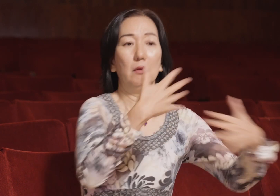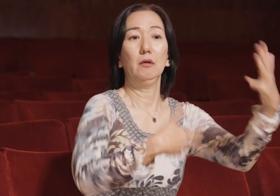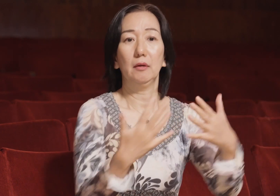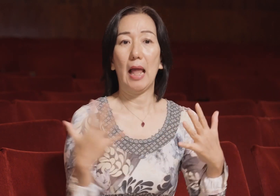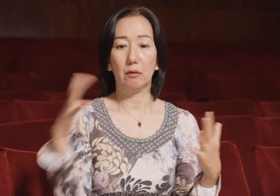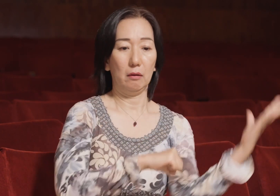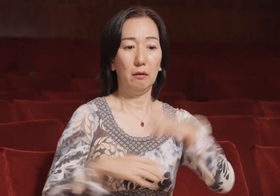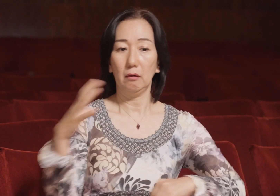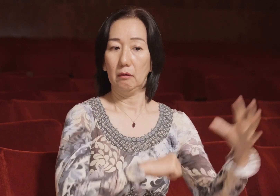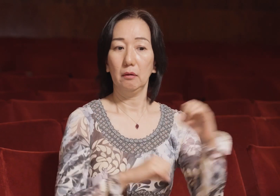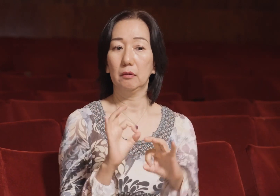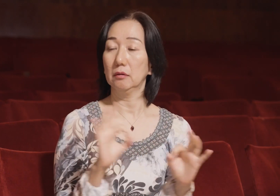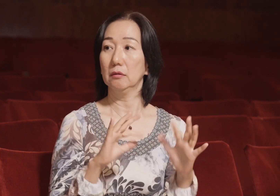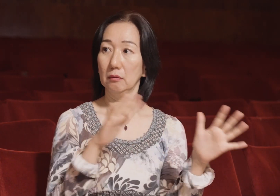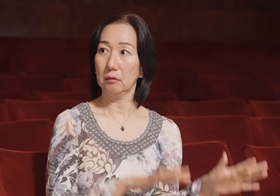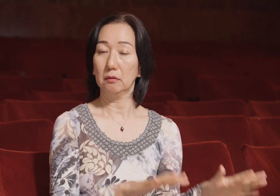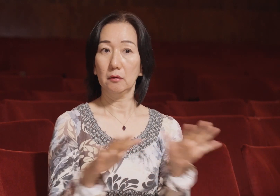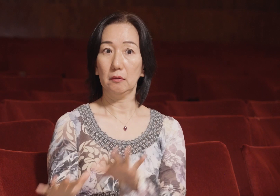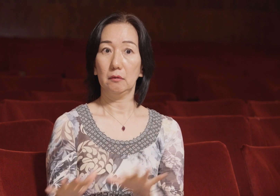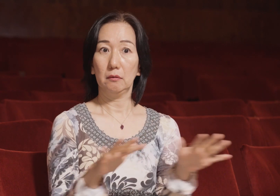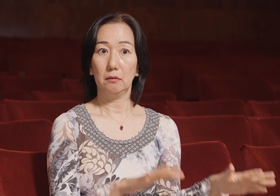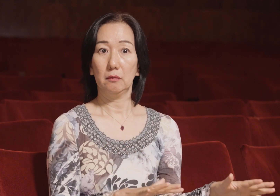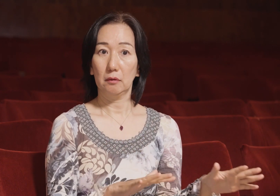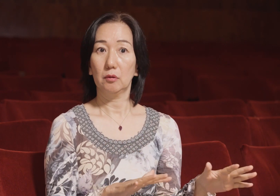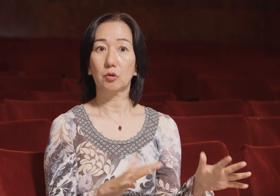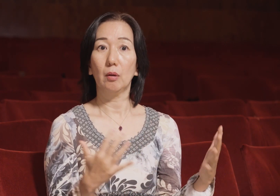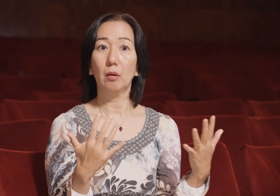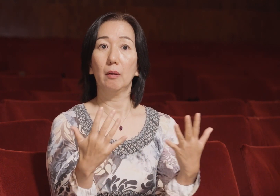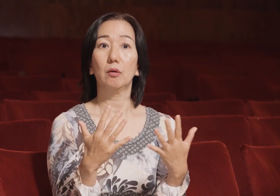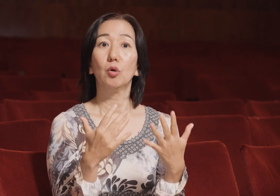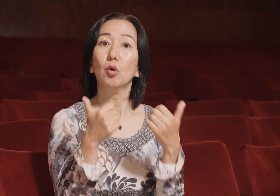And the pace moves at such a way that everyone's kept up with it